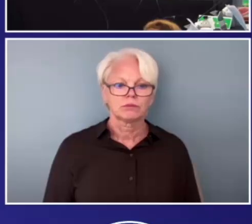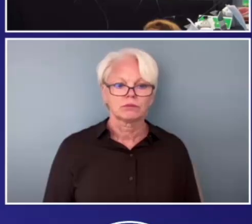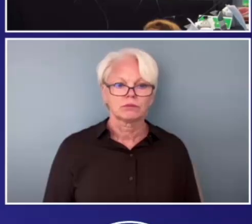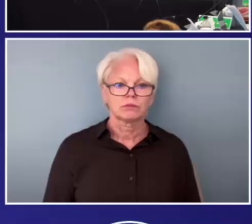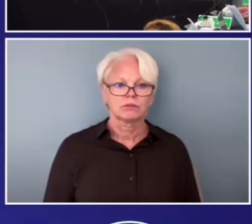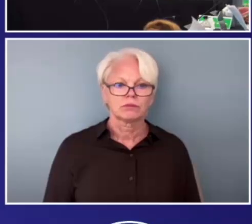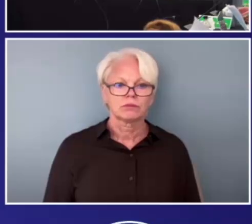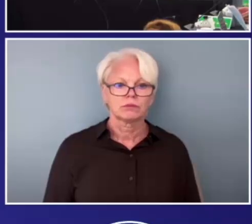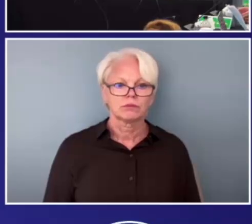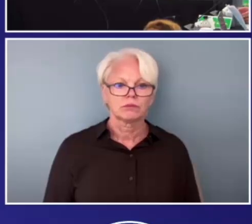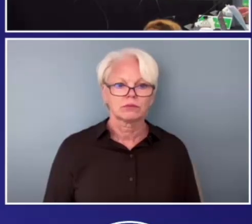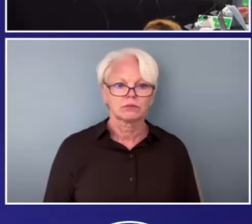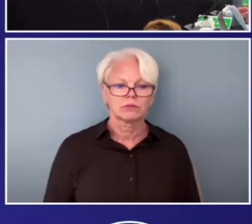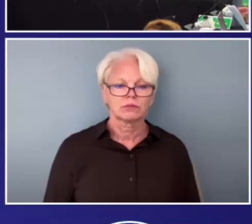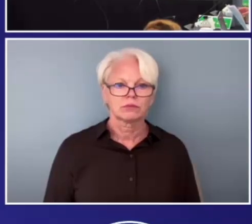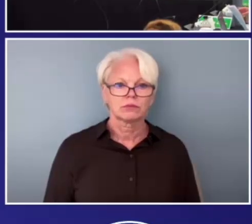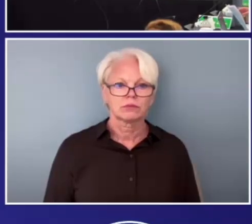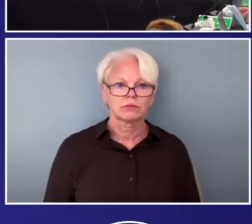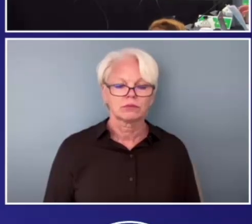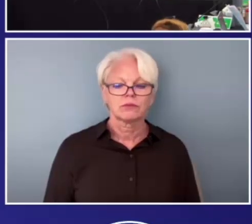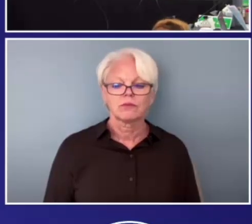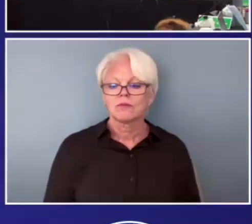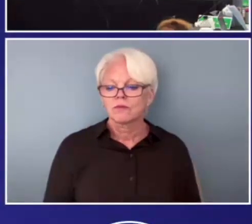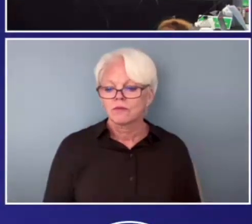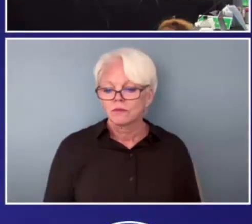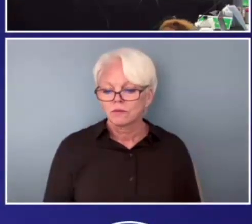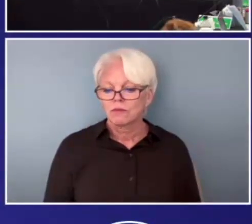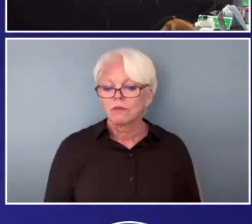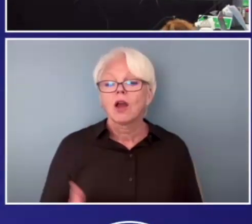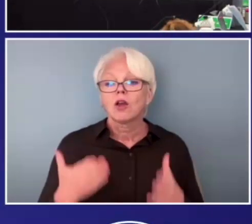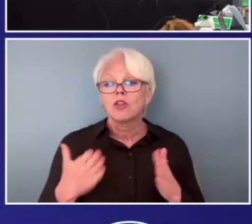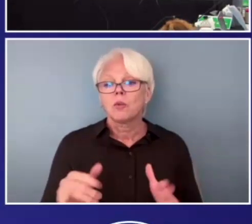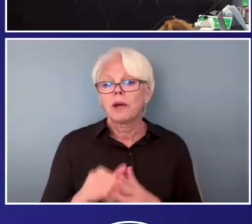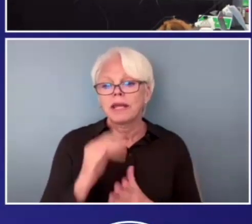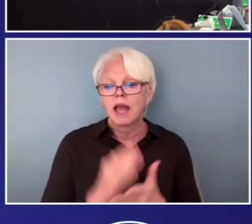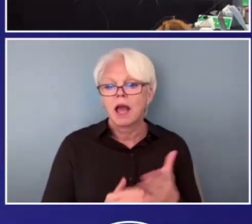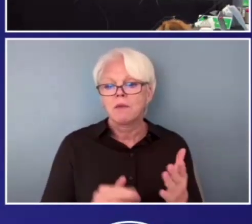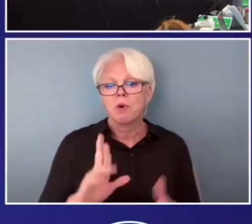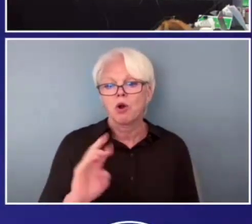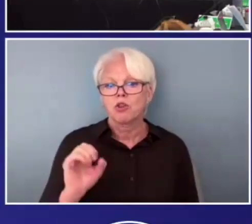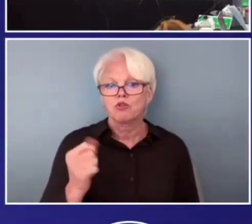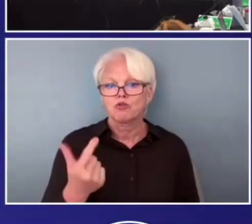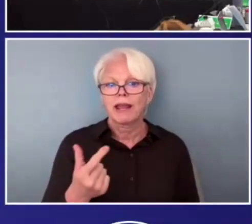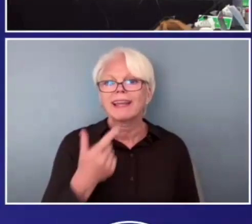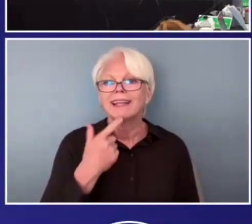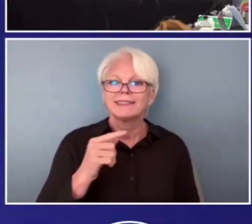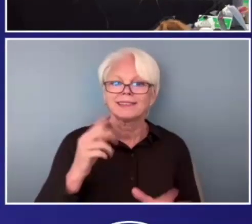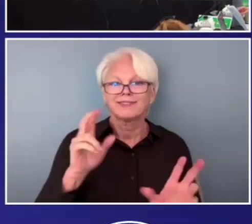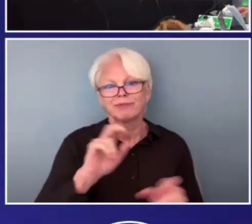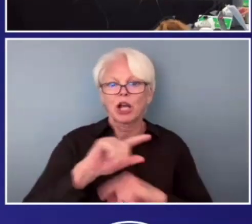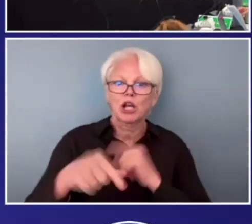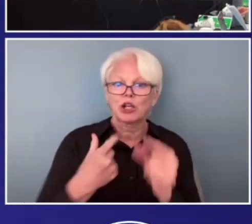The way, the way that part of the regs is worded, it's a global requirement. It just begins on that date.